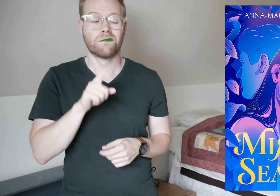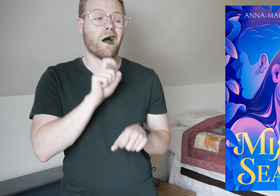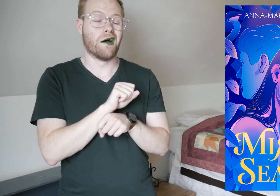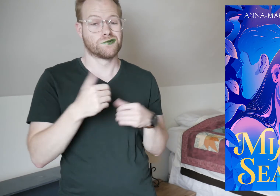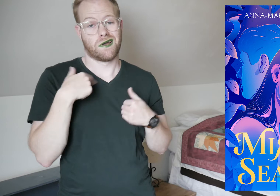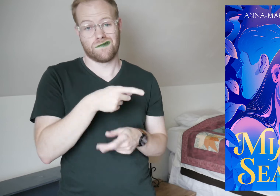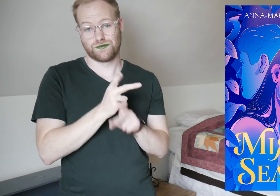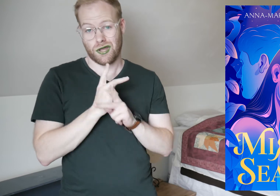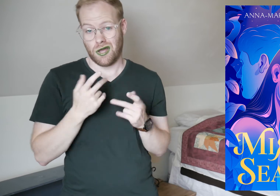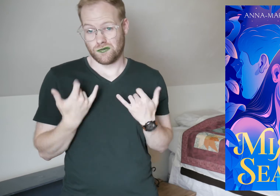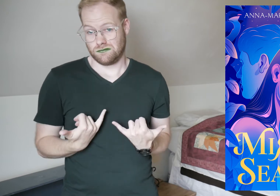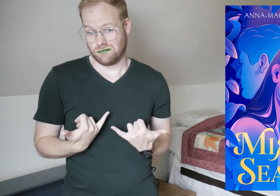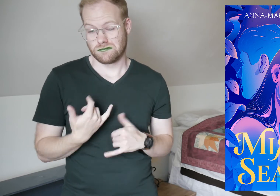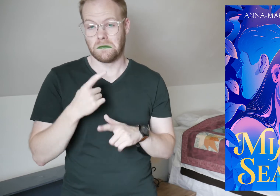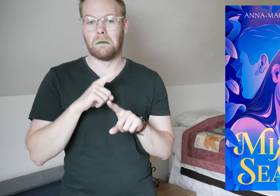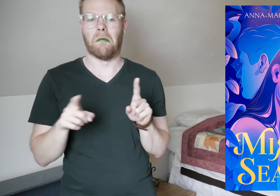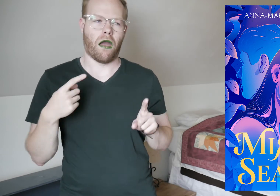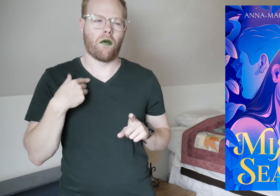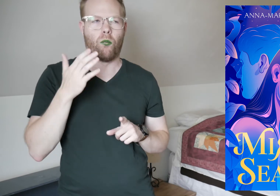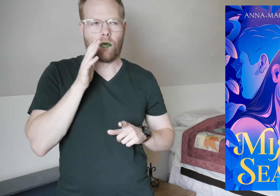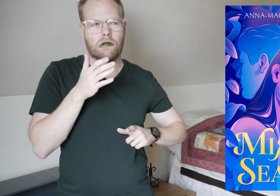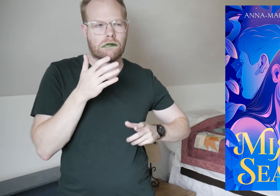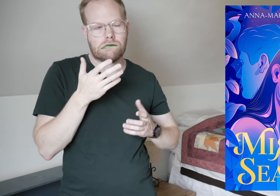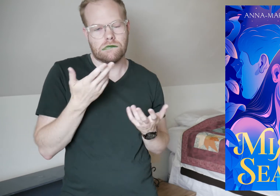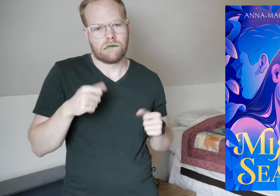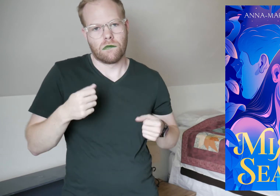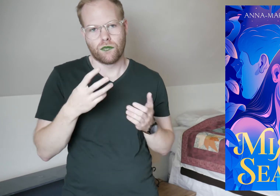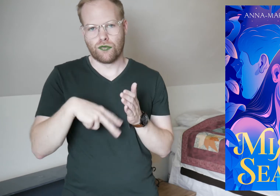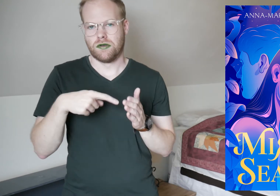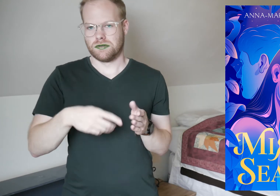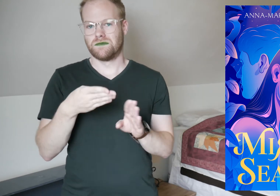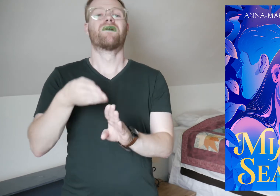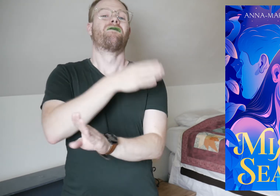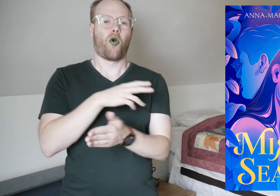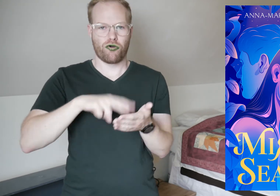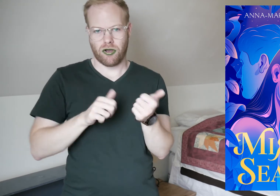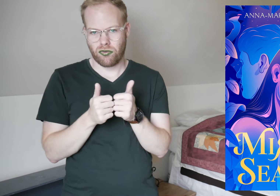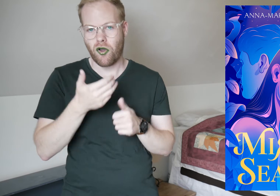I actually have this checked out at the moment, but I’ll likely be reading it *before* the readathon